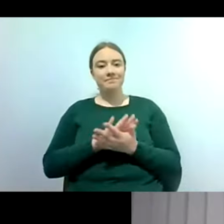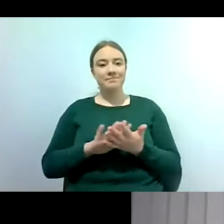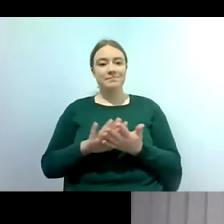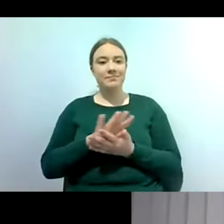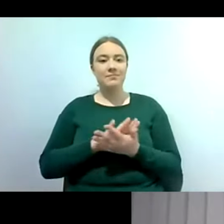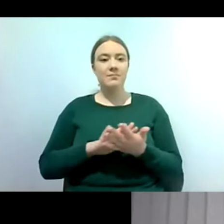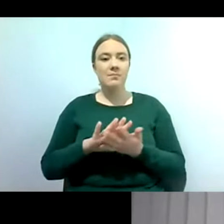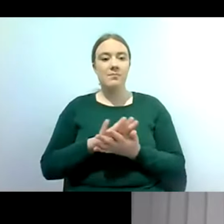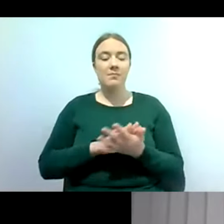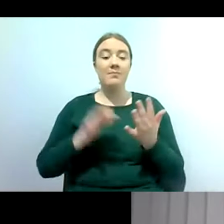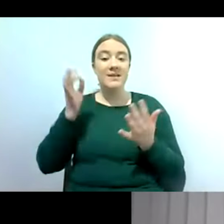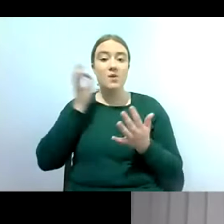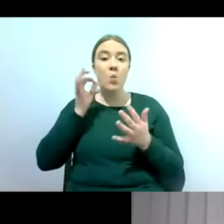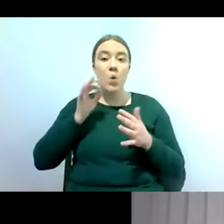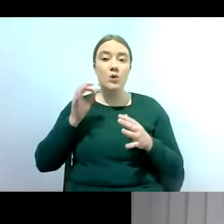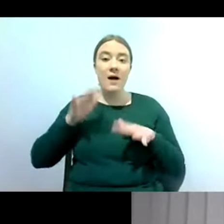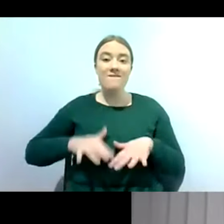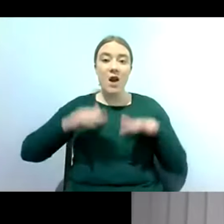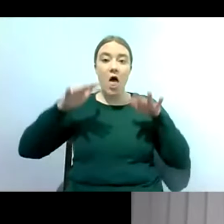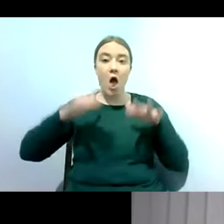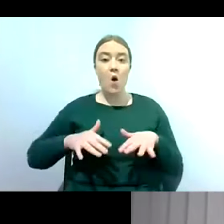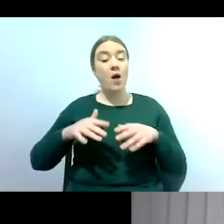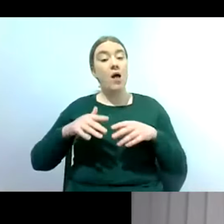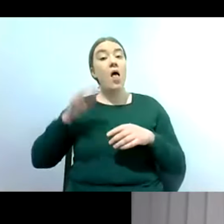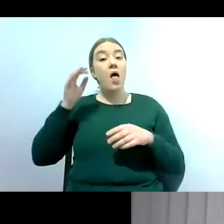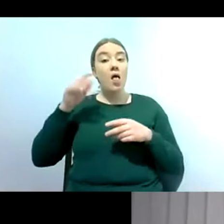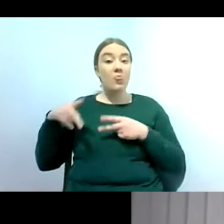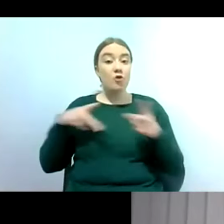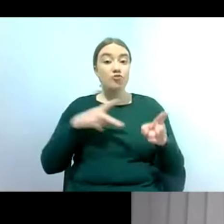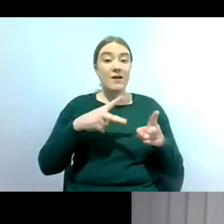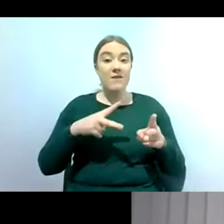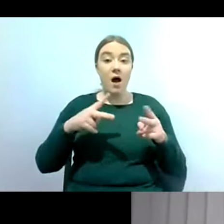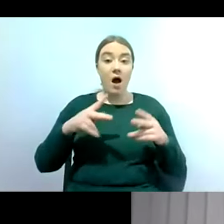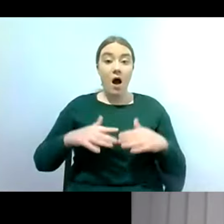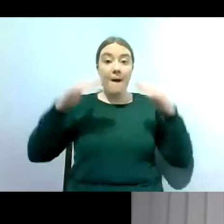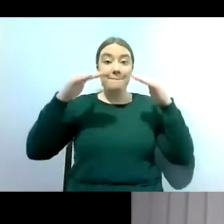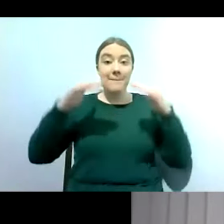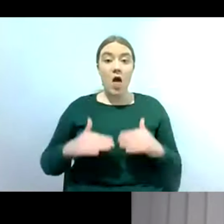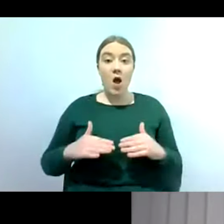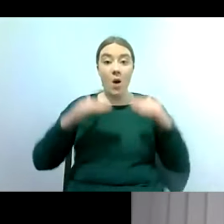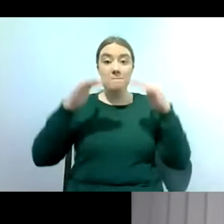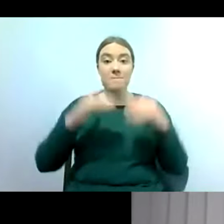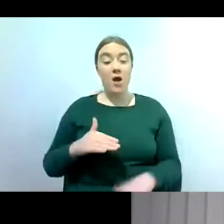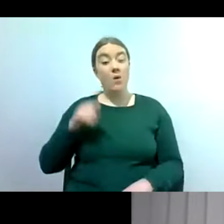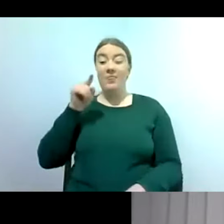flow the river conditions are very important uh for enabling passage of these of these barriers